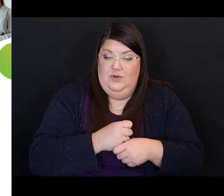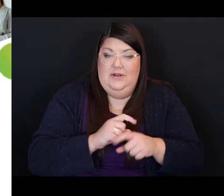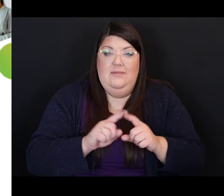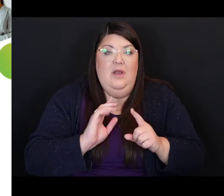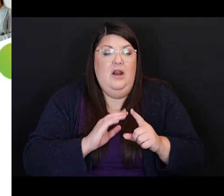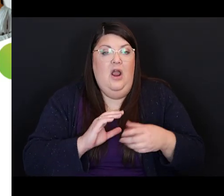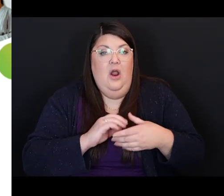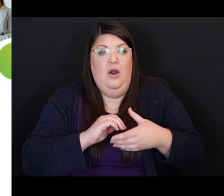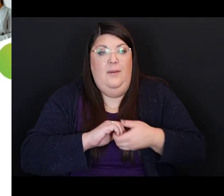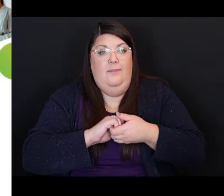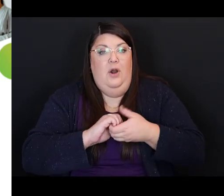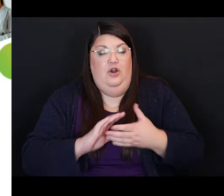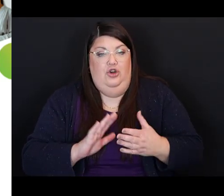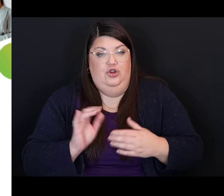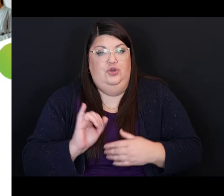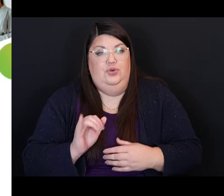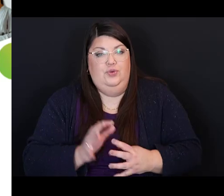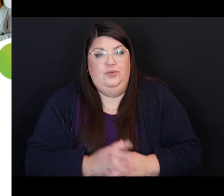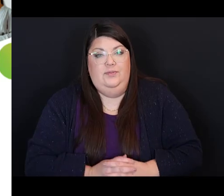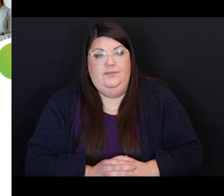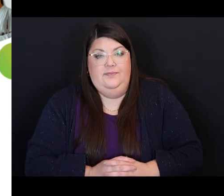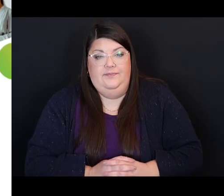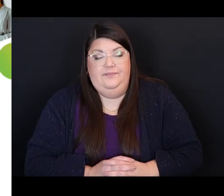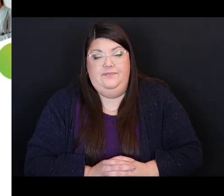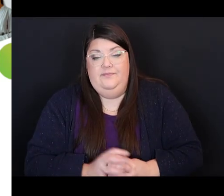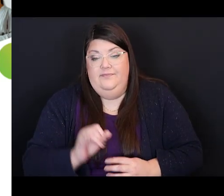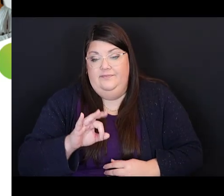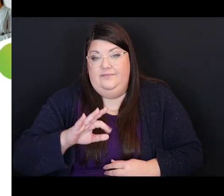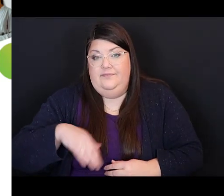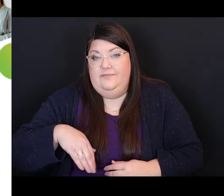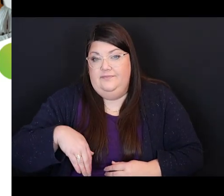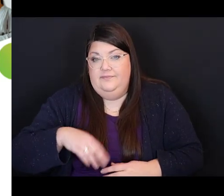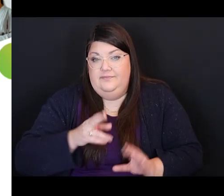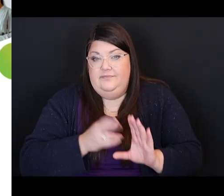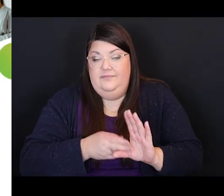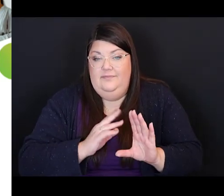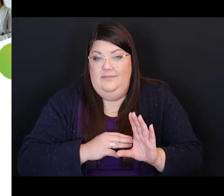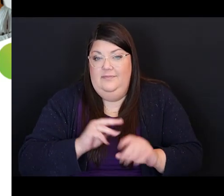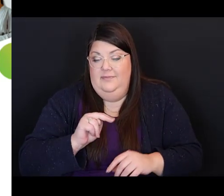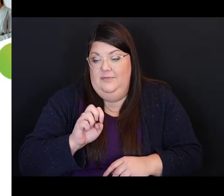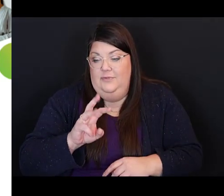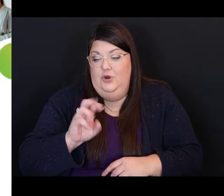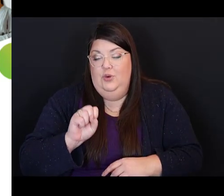our partners. If you haven't already joined our newsletter I would really highly suggest